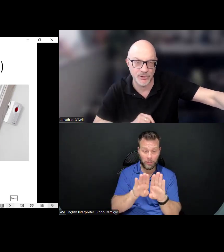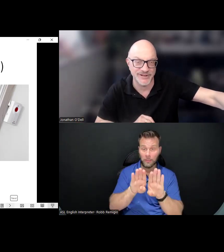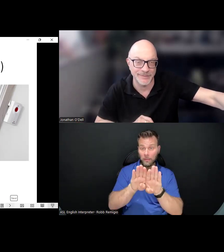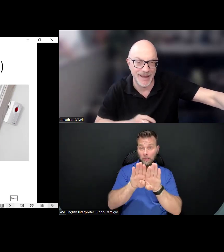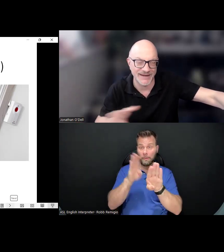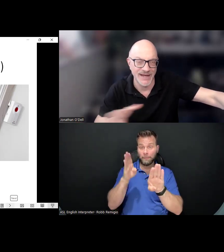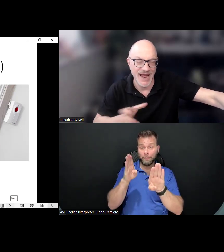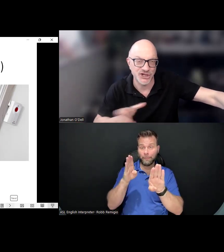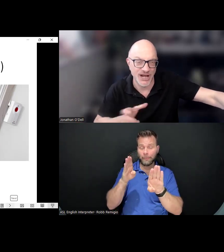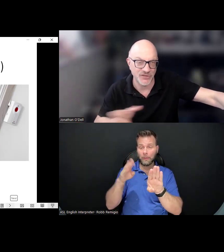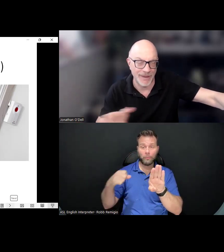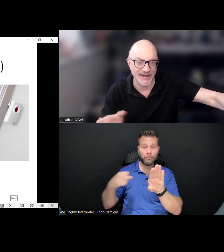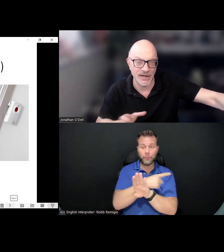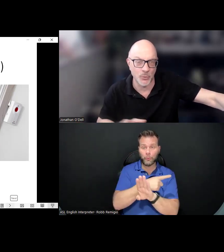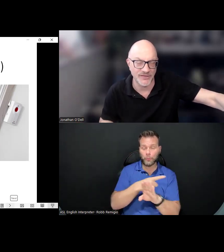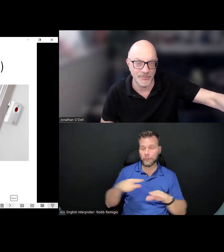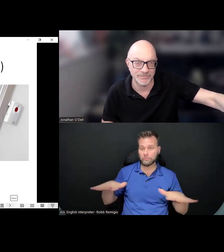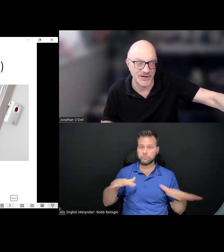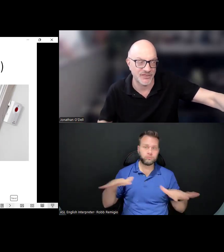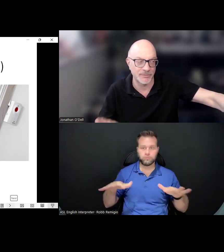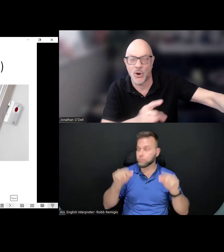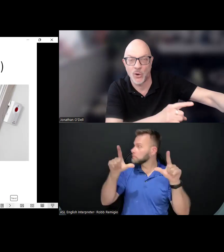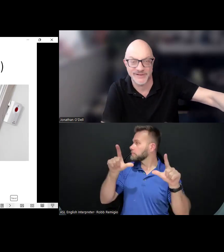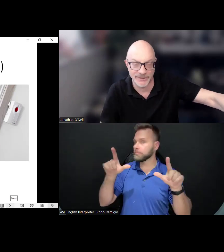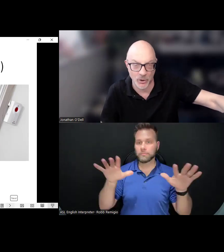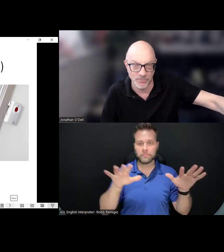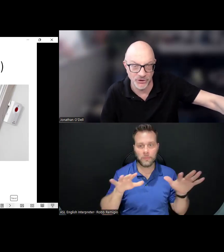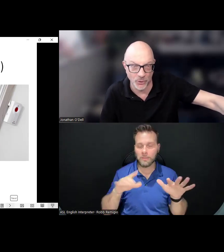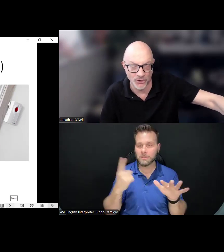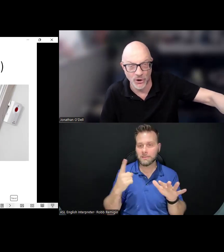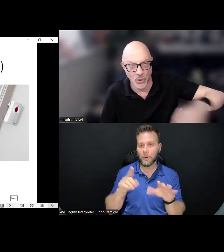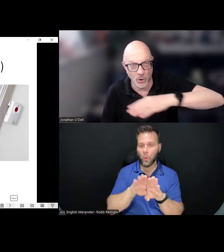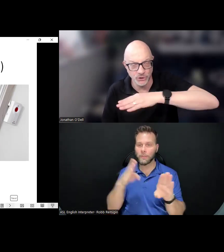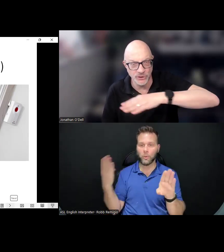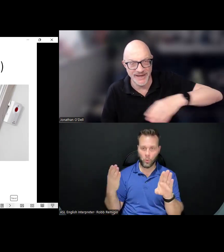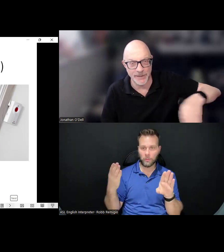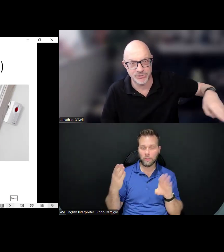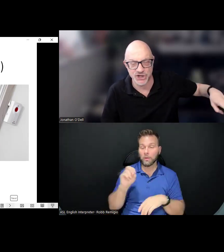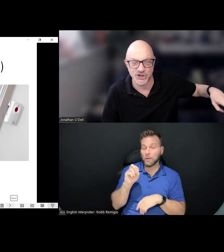and if somebody opens the door, breaks the contact, it will send a signal to the person's bed and wake them up, oh, somebody